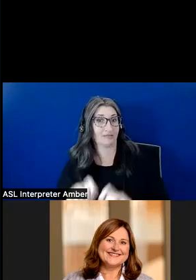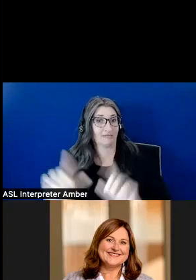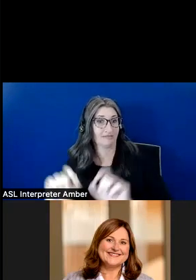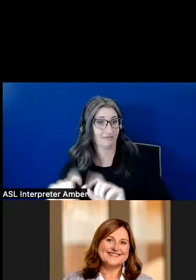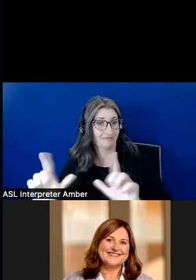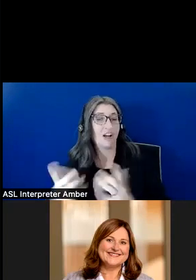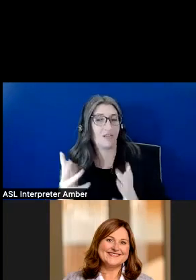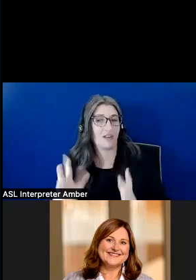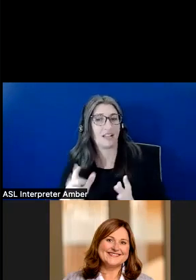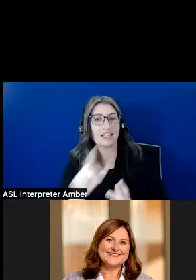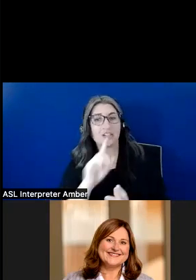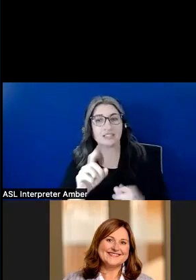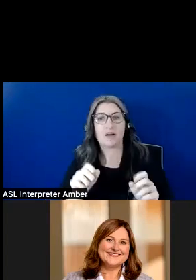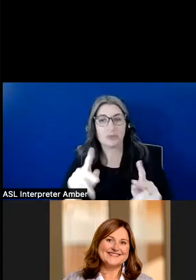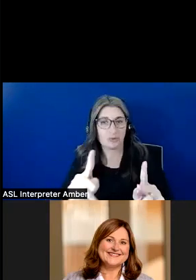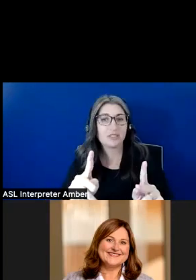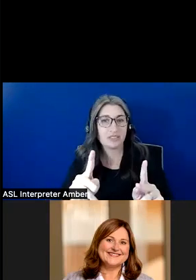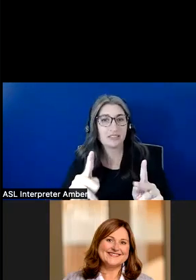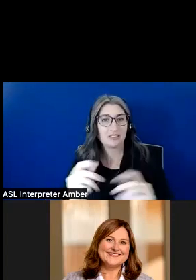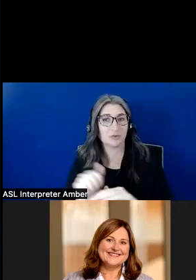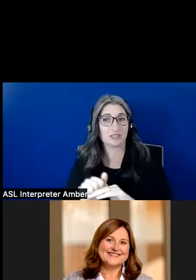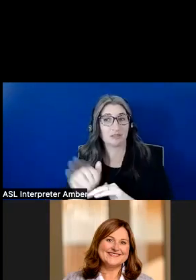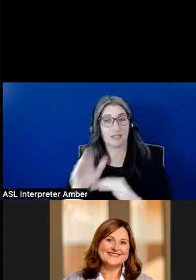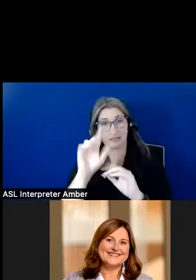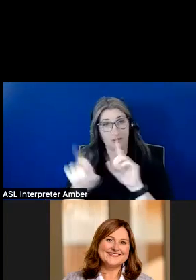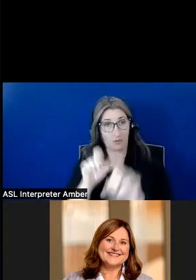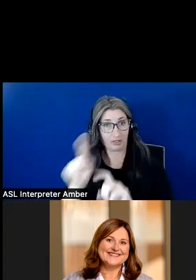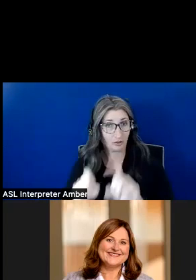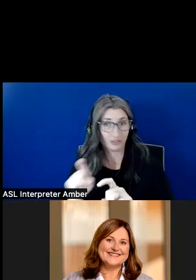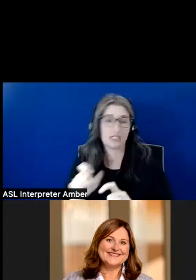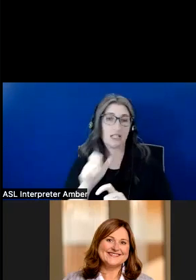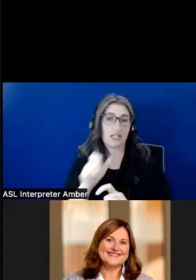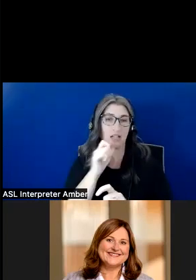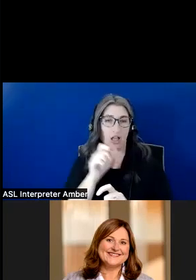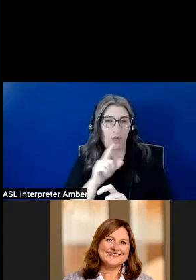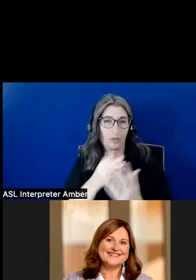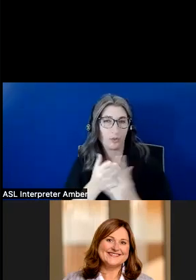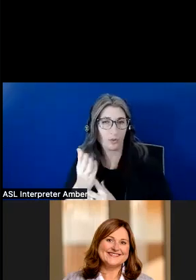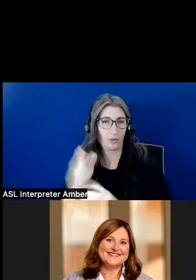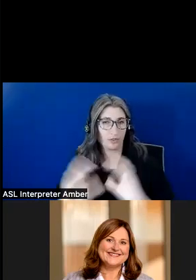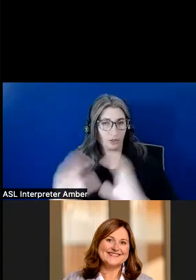There is an opportunity to submit questions. I think it's not through the chat. It's through the Q&A.